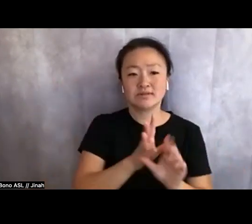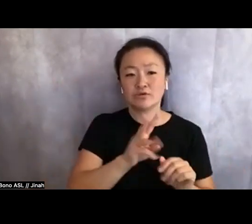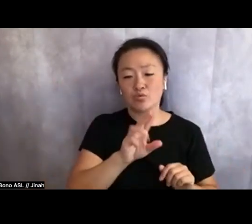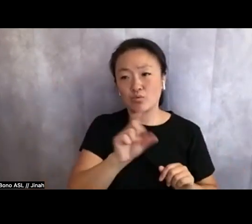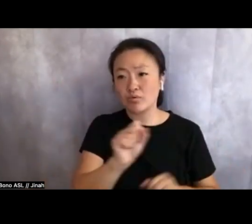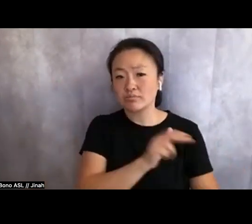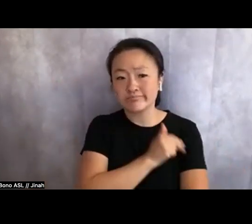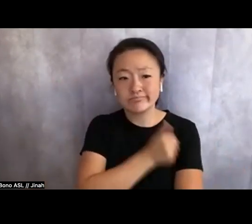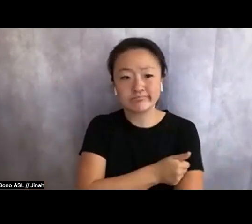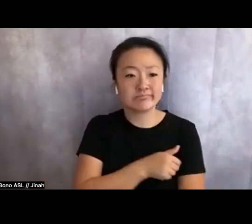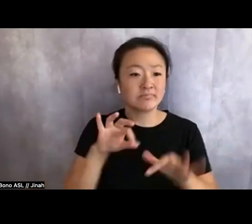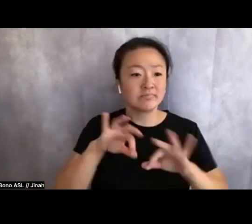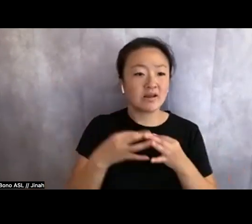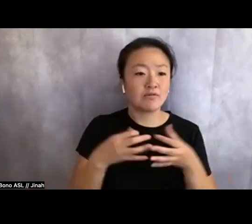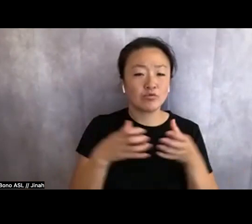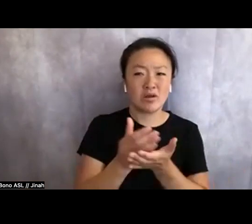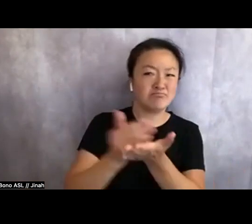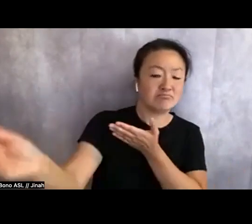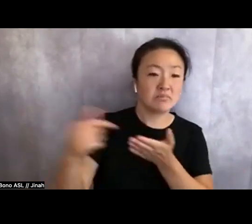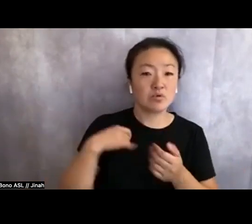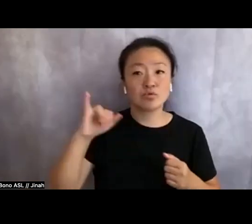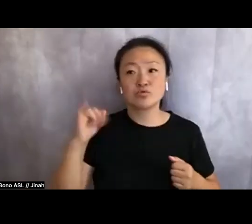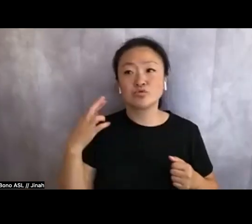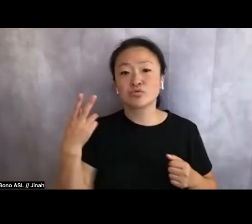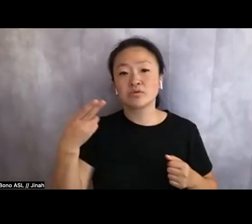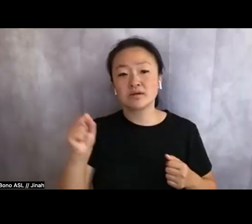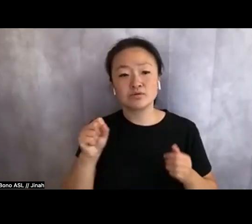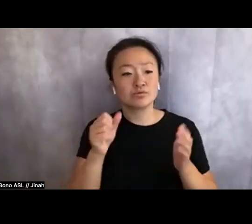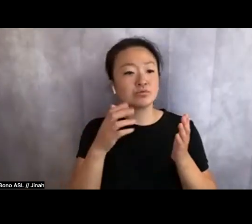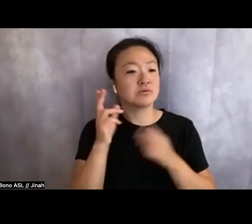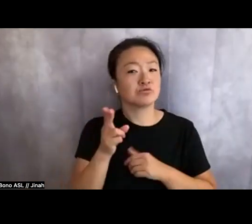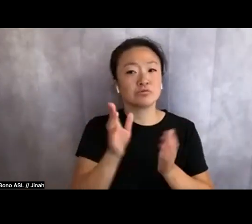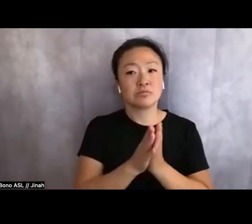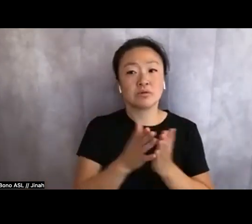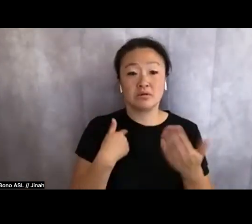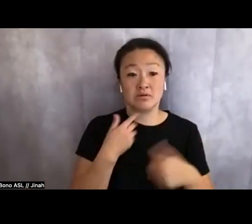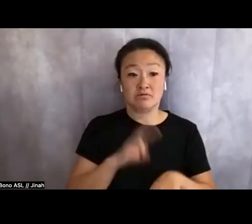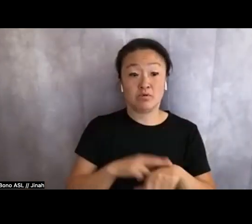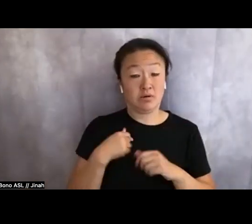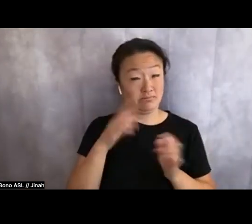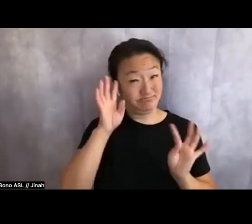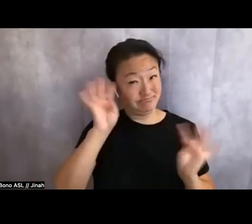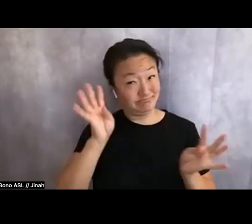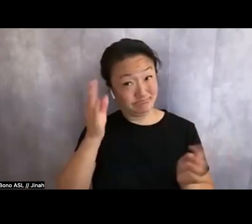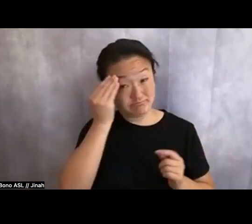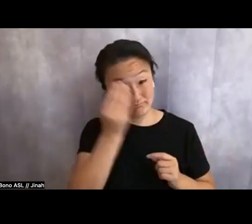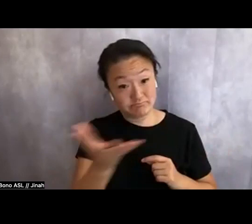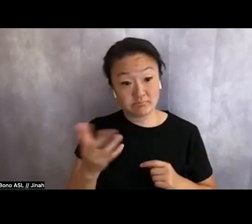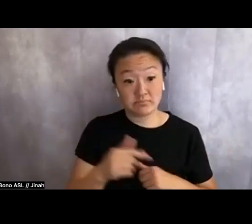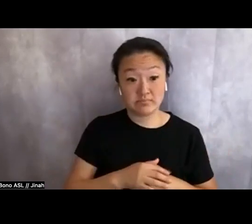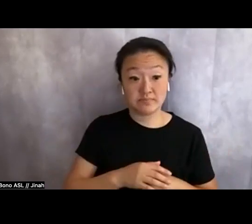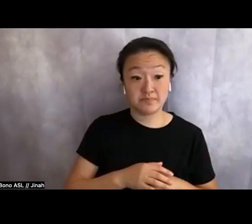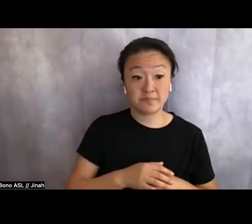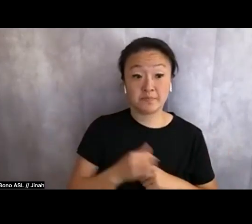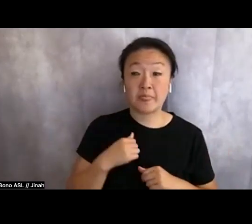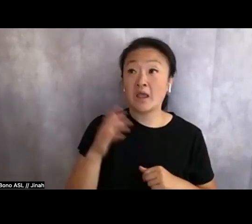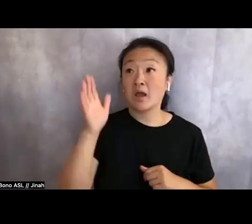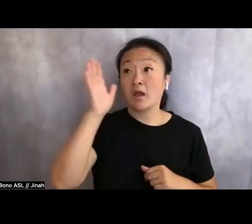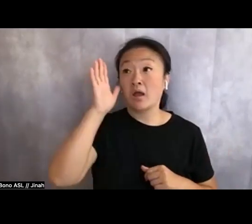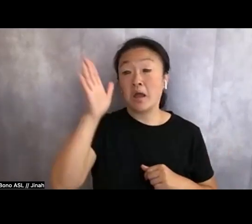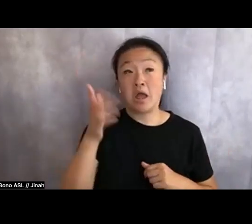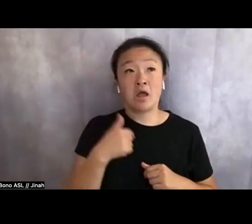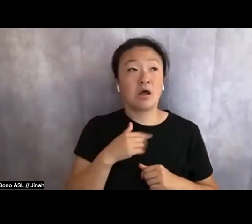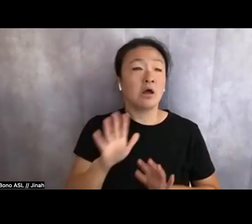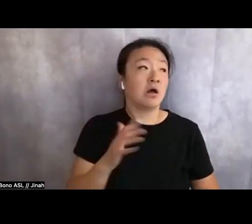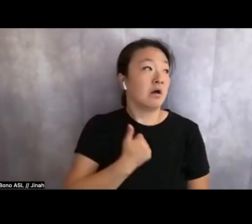book. And of course, this is all speculation, lament for a future only may be habitable as